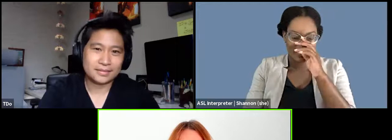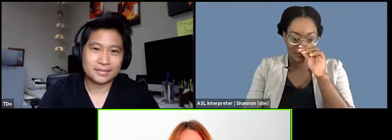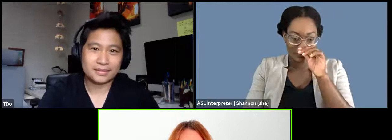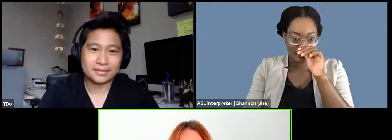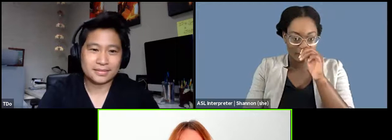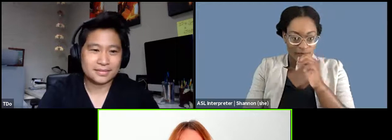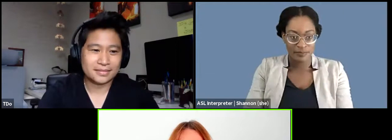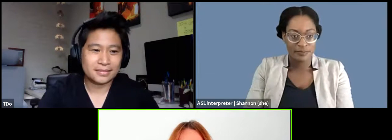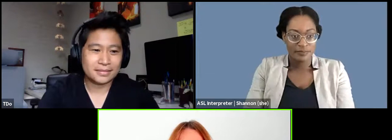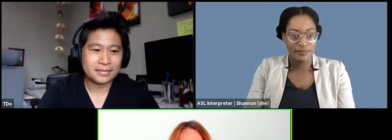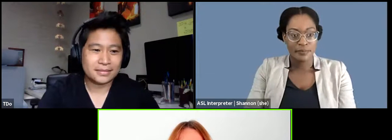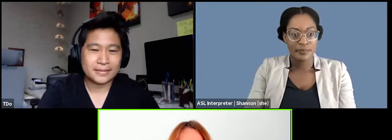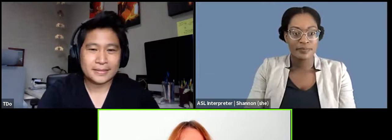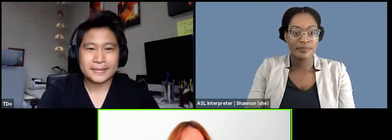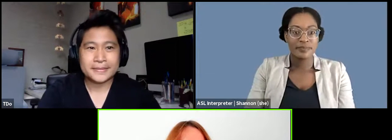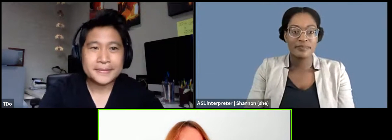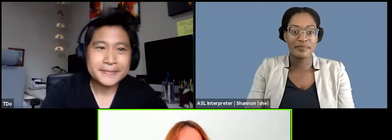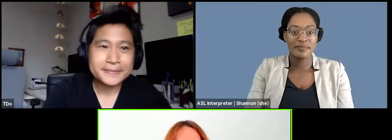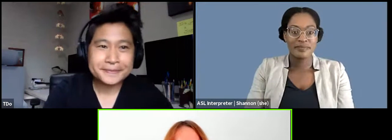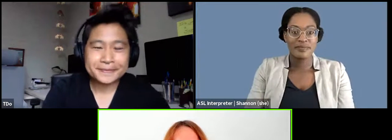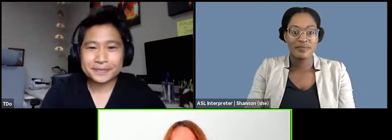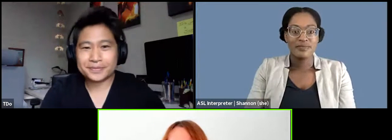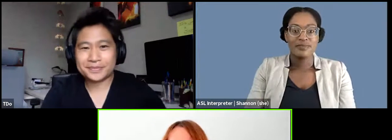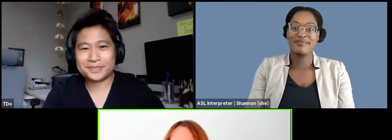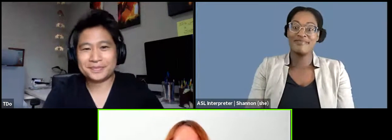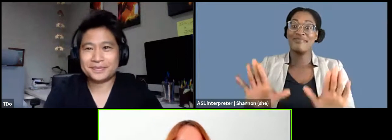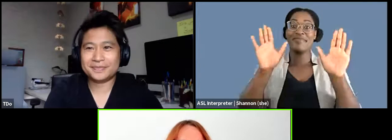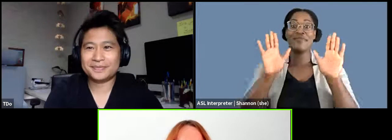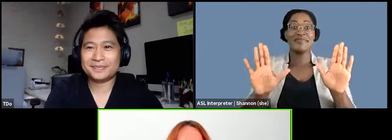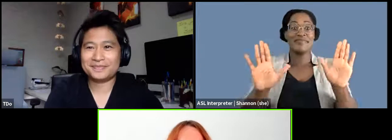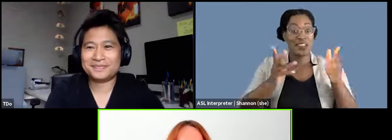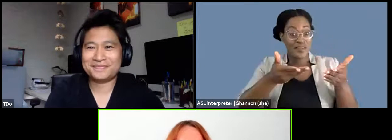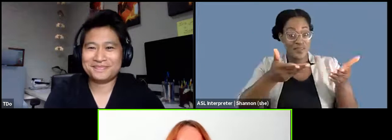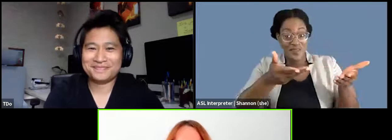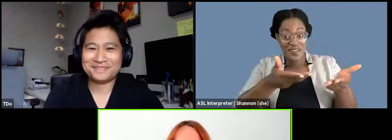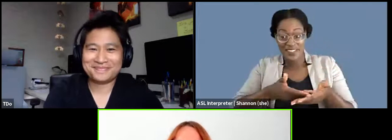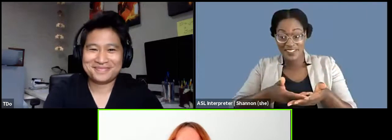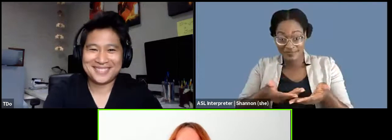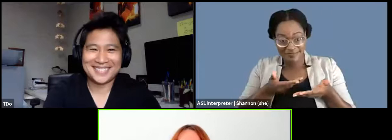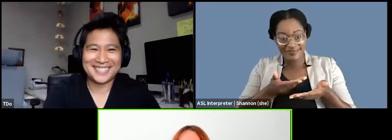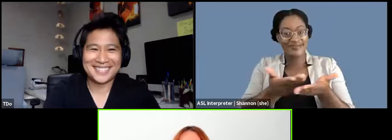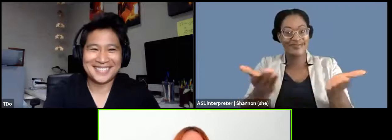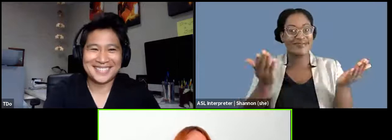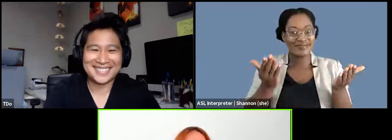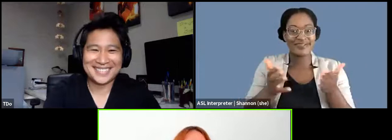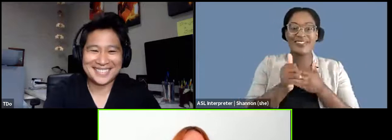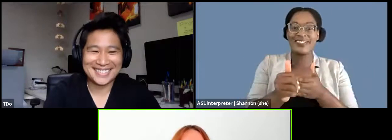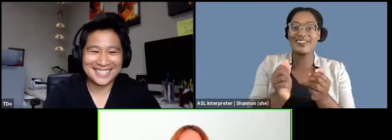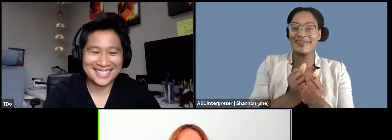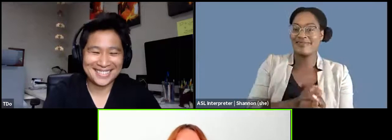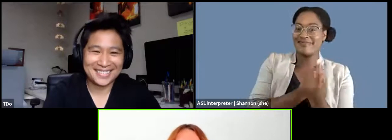Welcome, everyone, to Leading With Empathy & Allyship. Here we have deep,